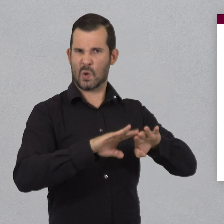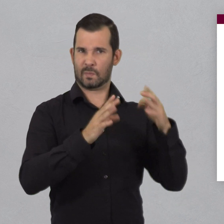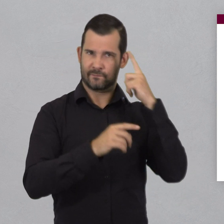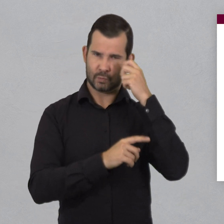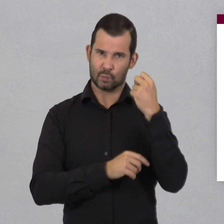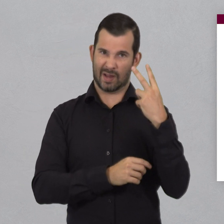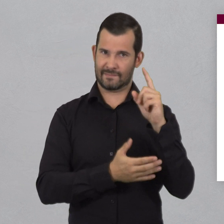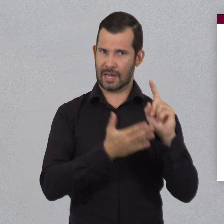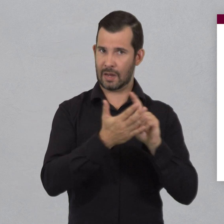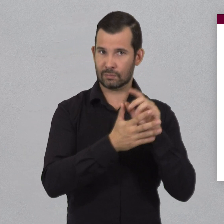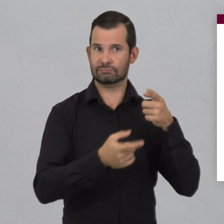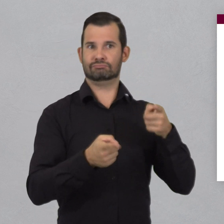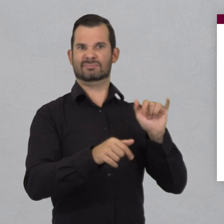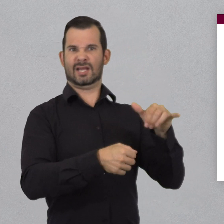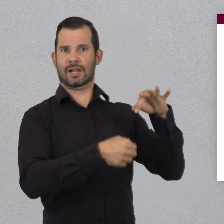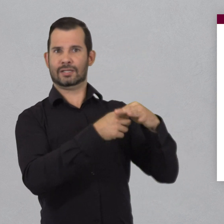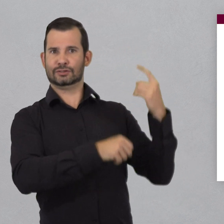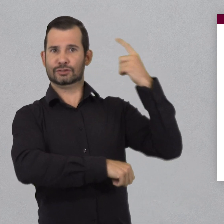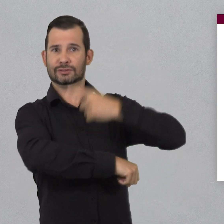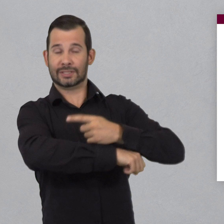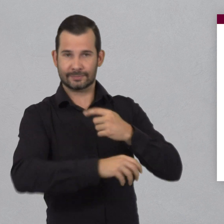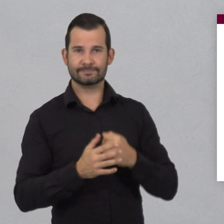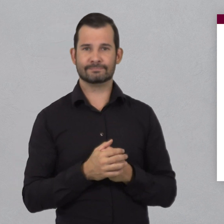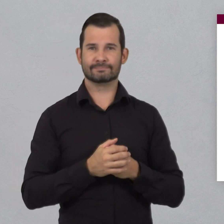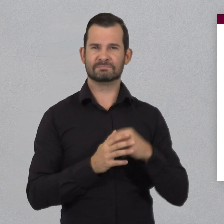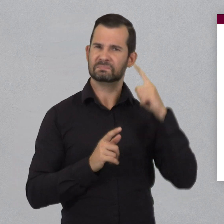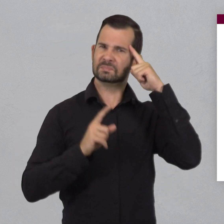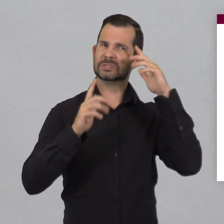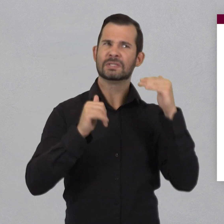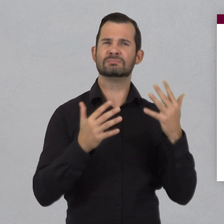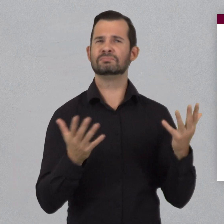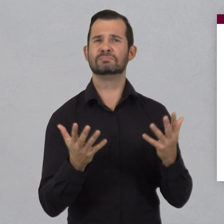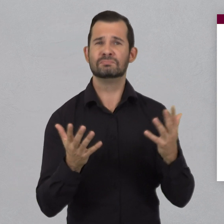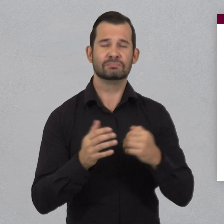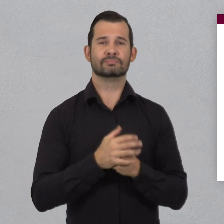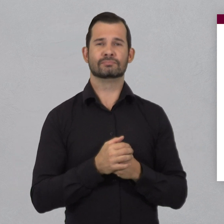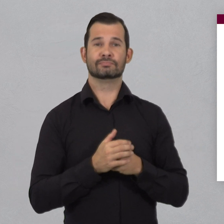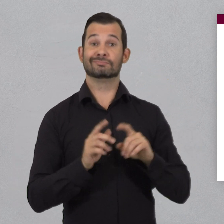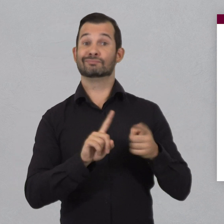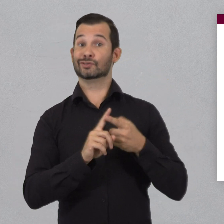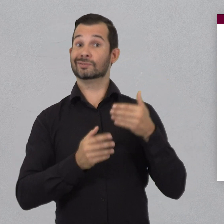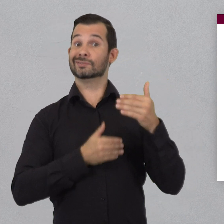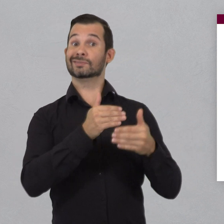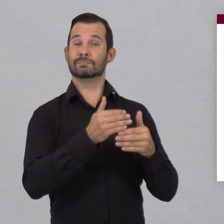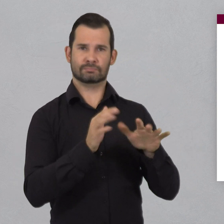be open for 12 hours on election day. What to expect